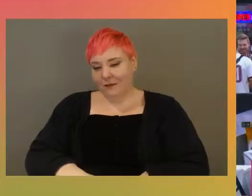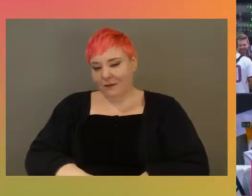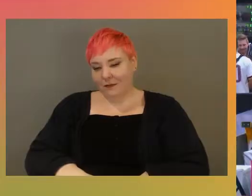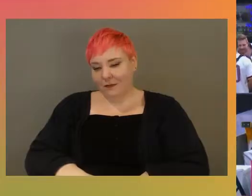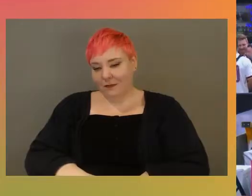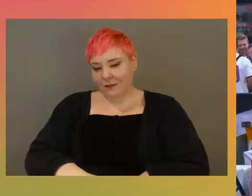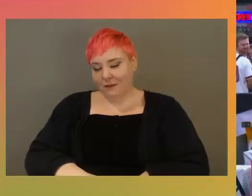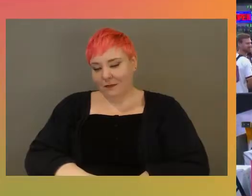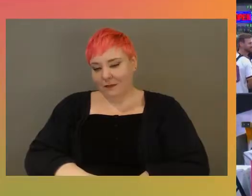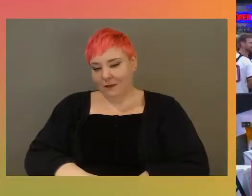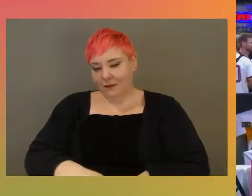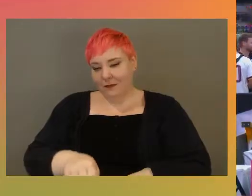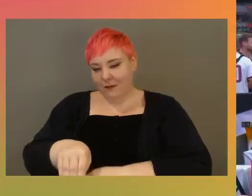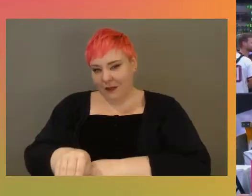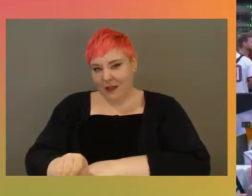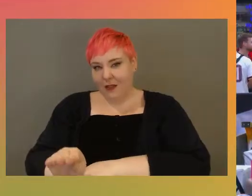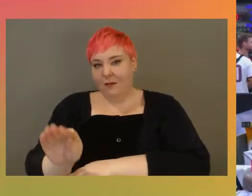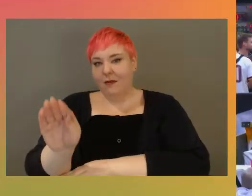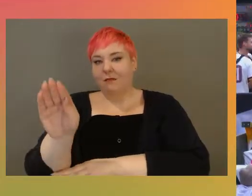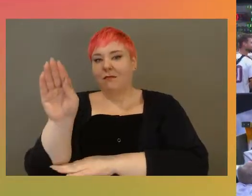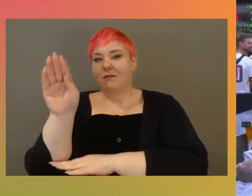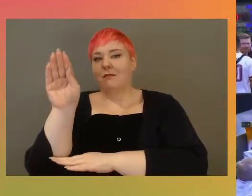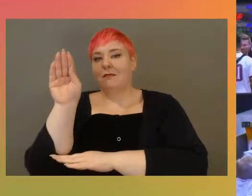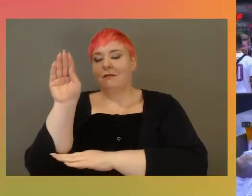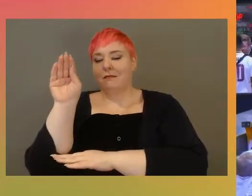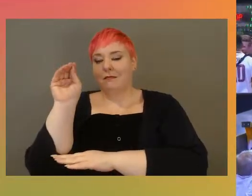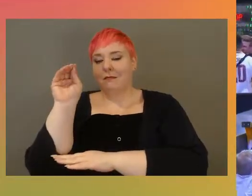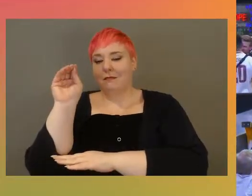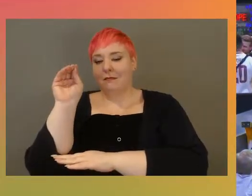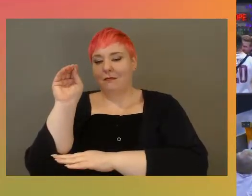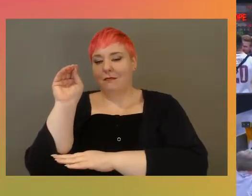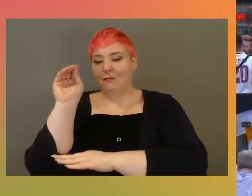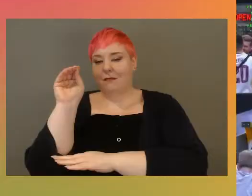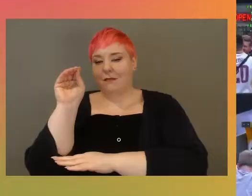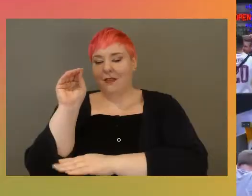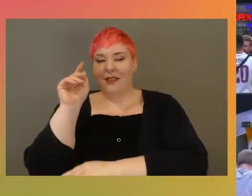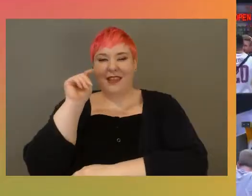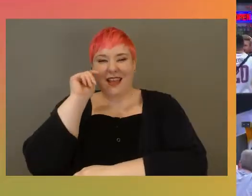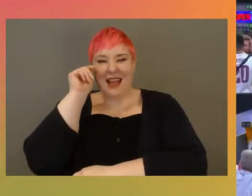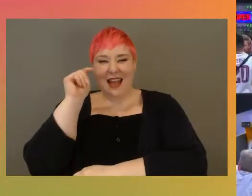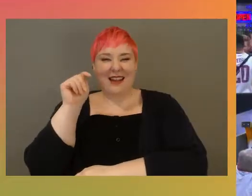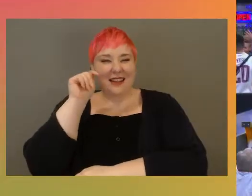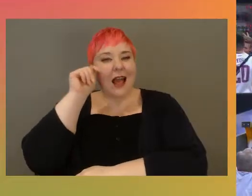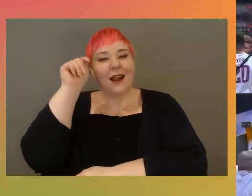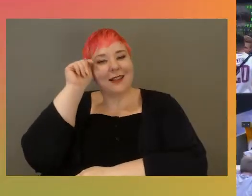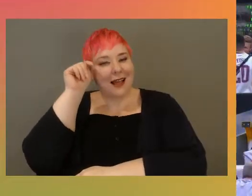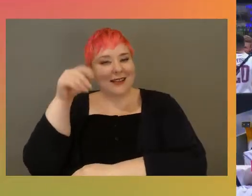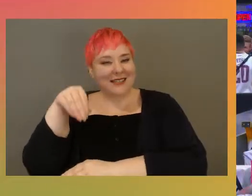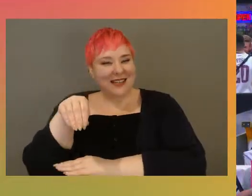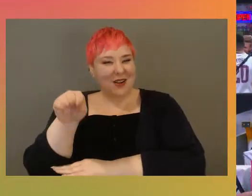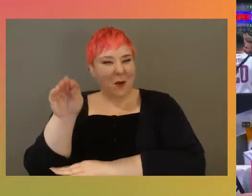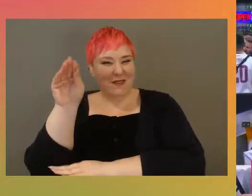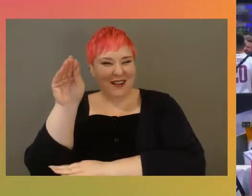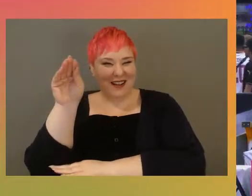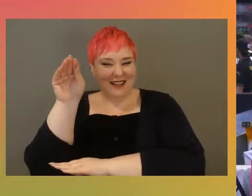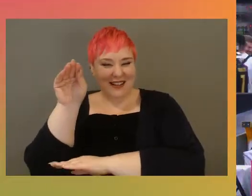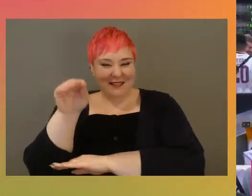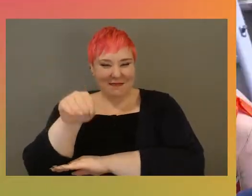THE LEGS SUPPORT THE SPINE, COME BACK DOWN.